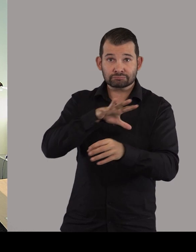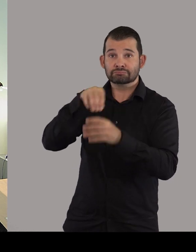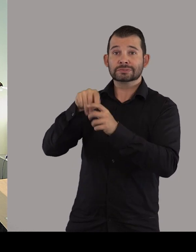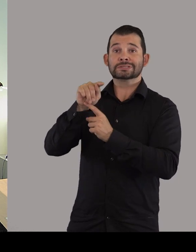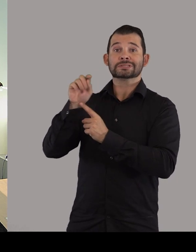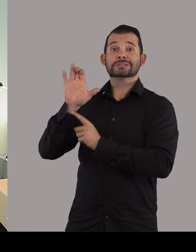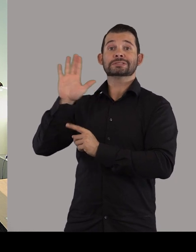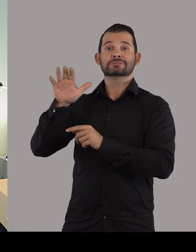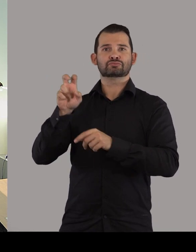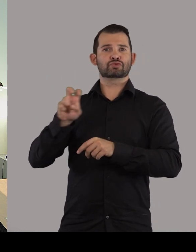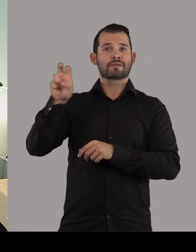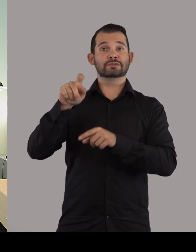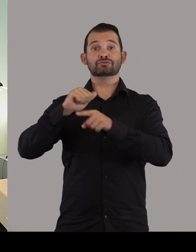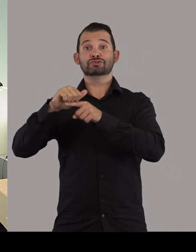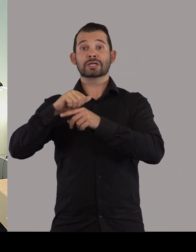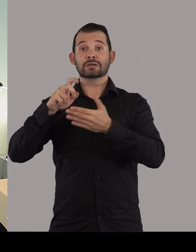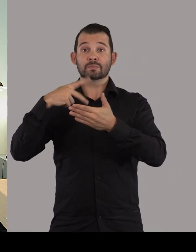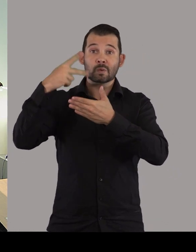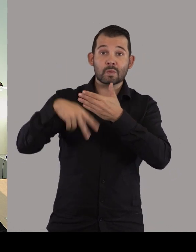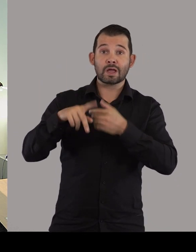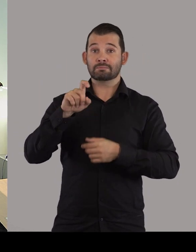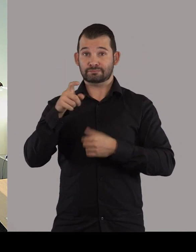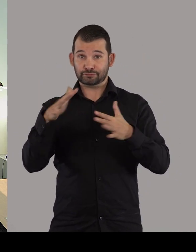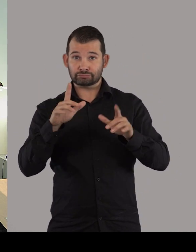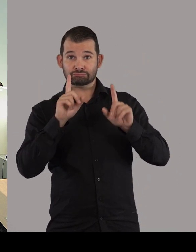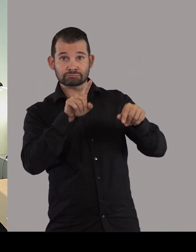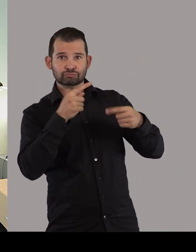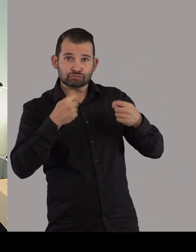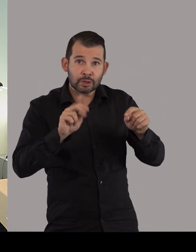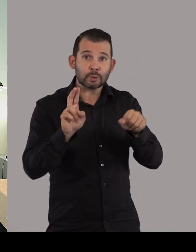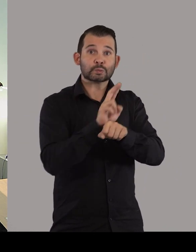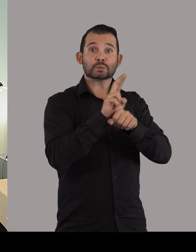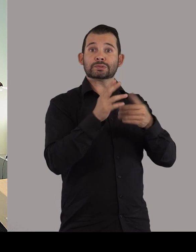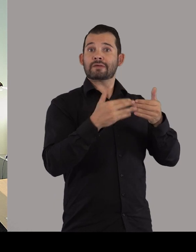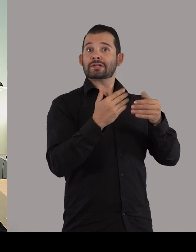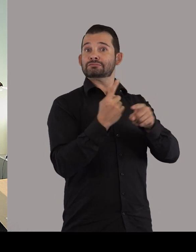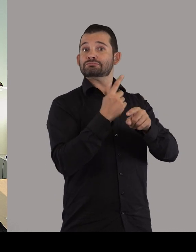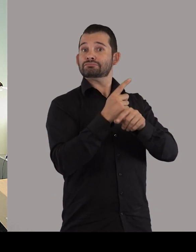whether you have attempted to use conventional transit, how long you've been on Wheel-Trans